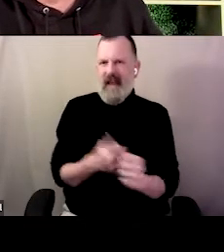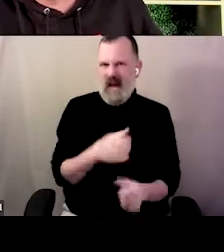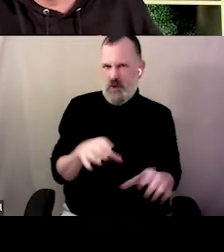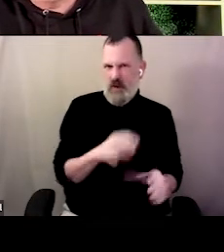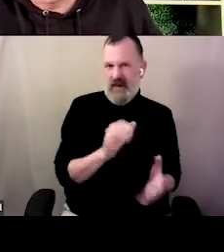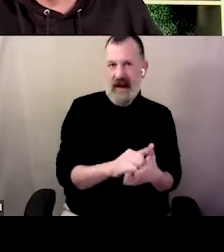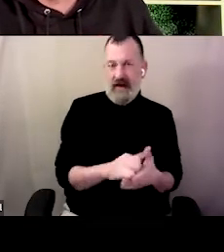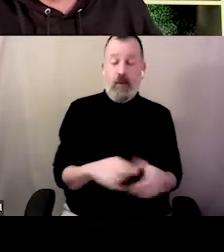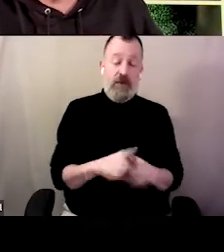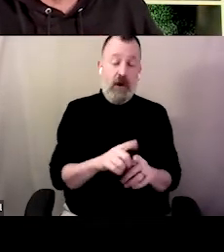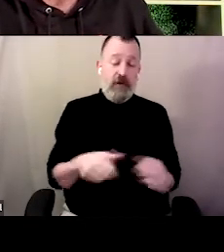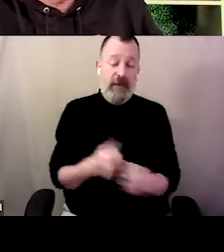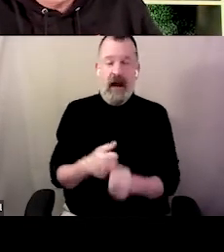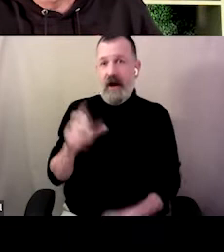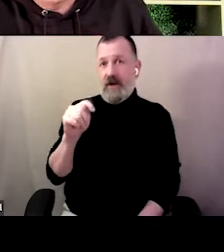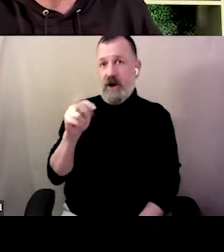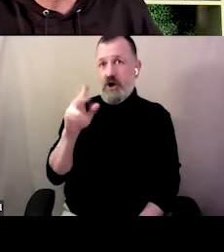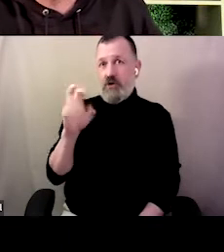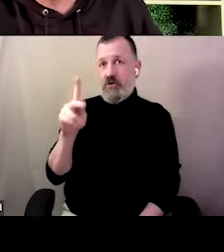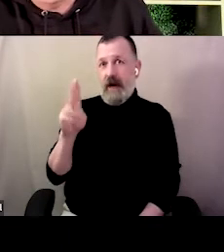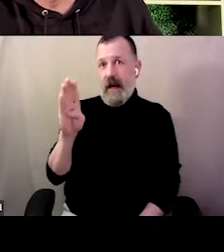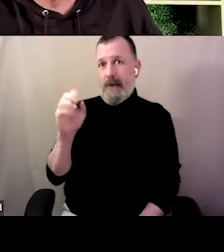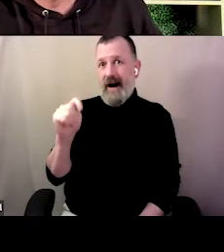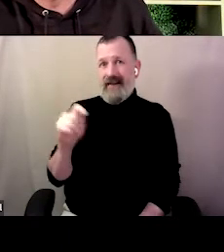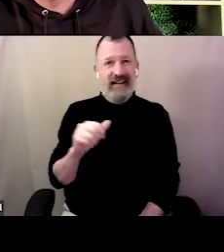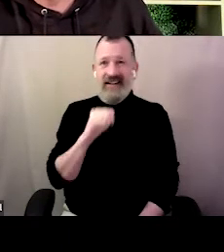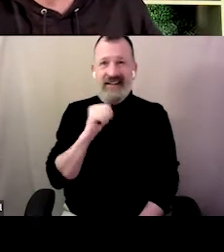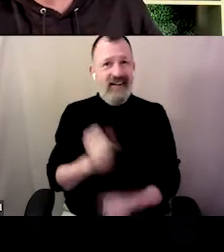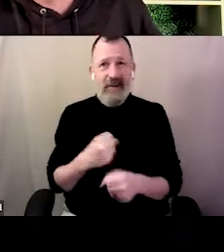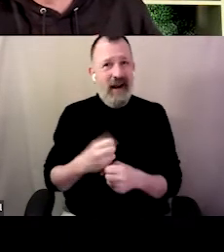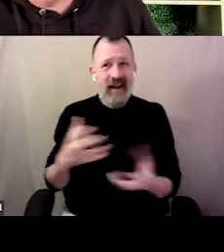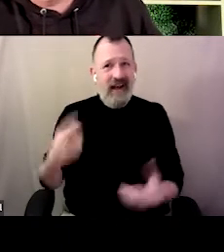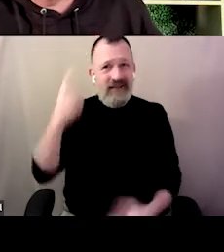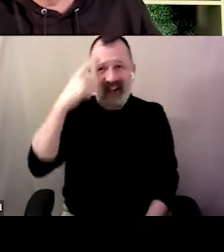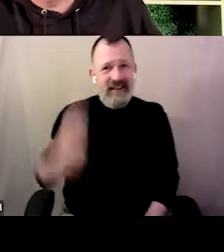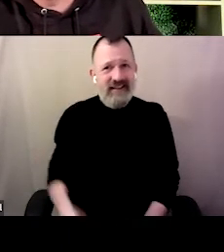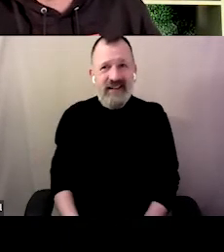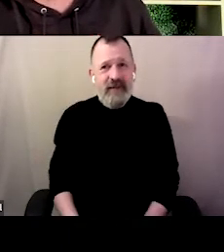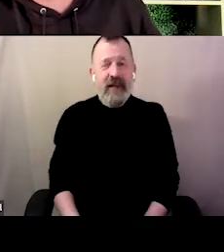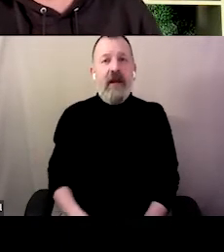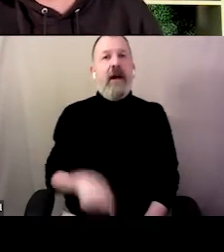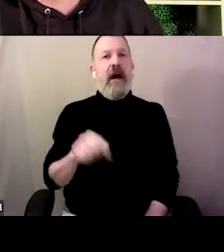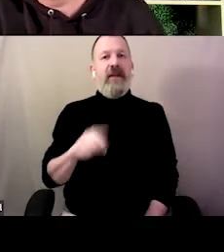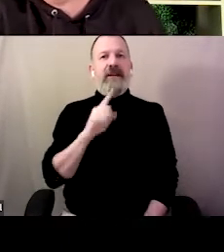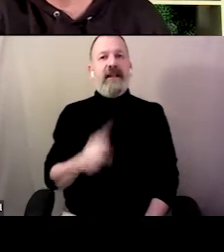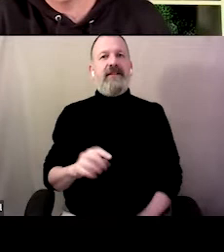trick bot doesn't make a hell. Hell of a lot of sense. I mean, this is a entrepreneurial actor